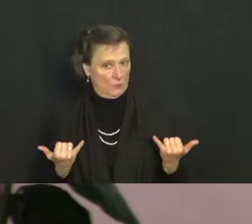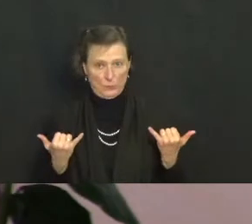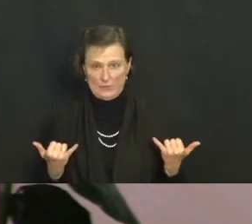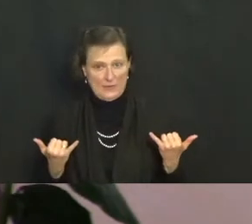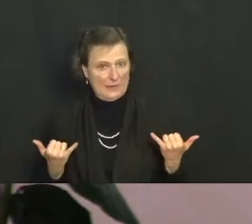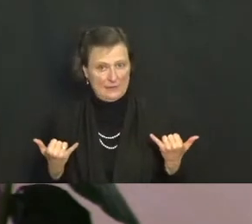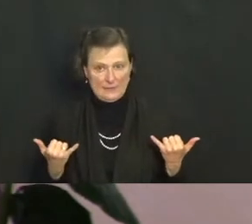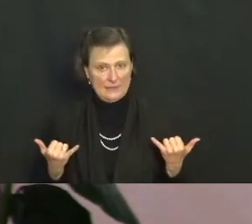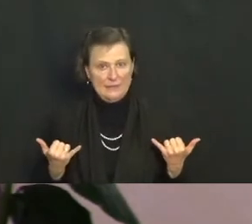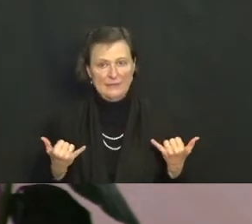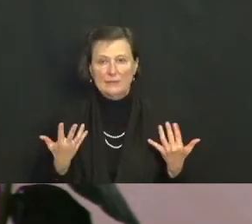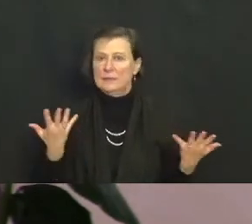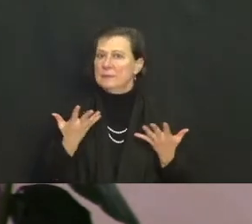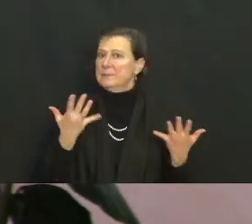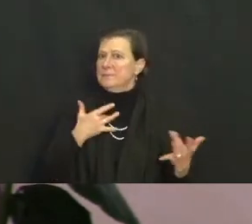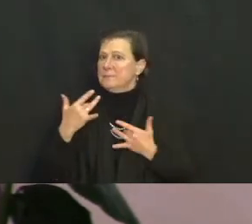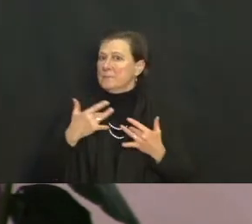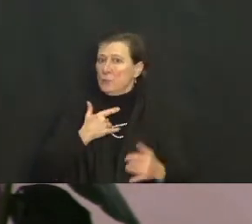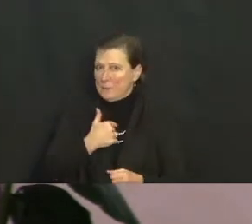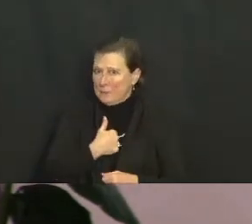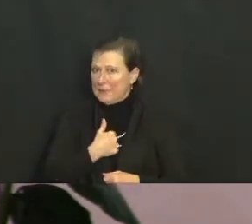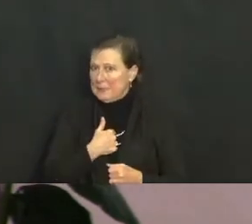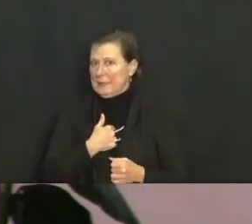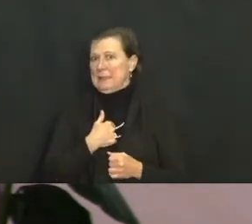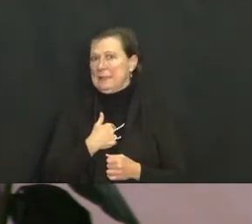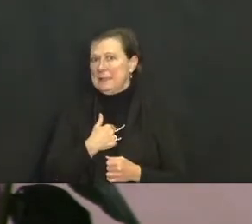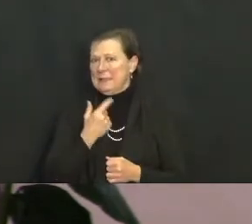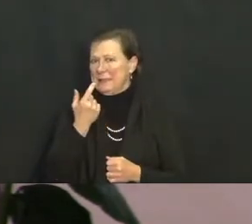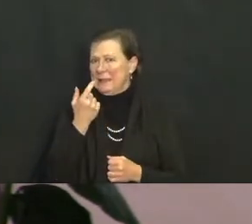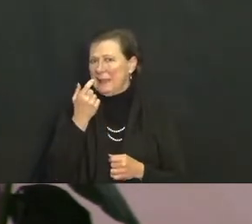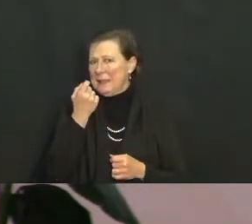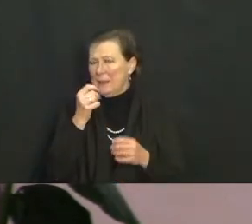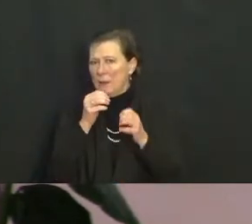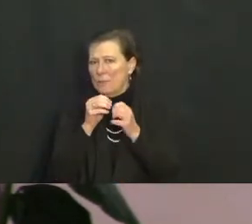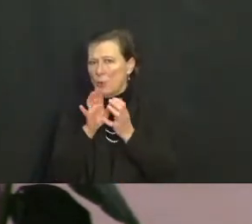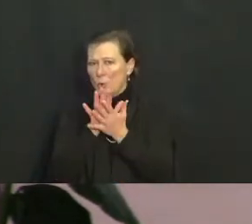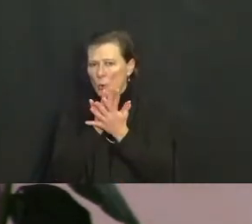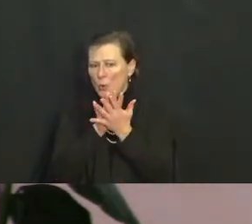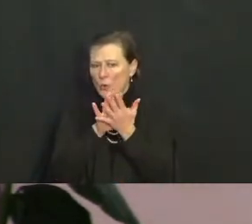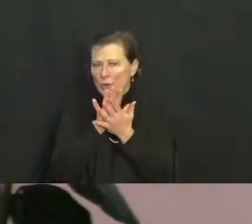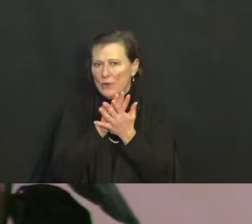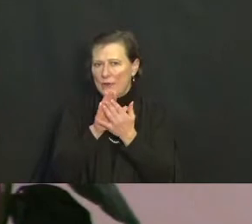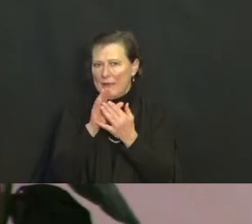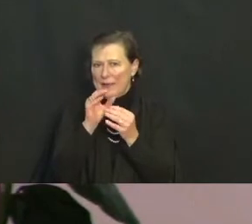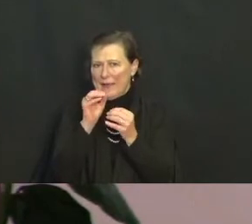What concerns me is something more subtle and insidious.